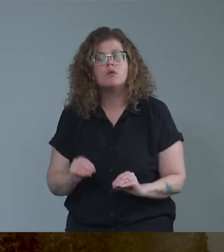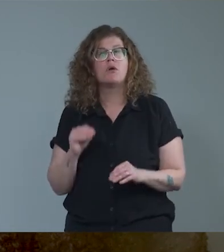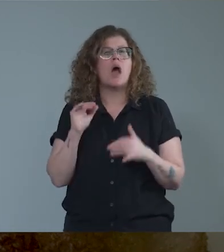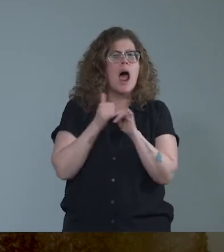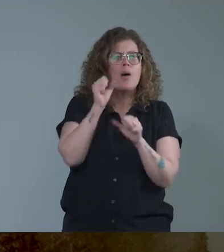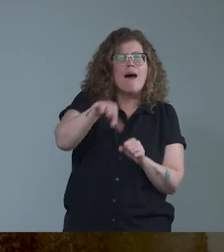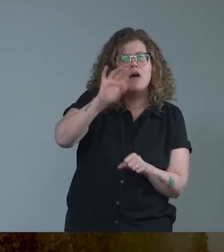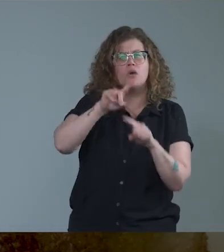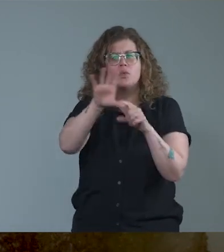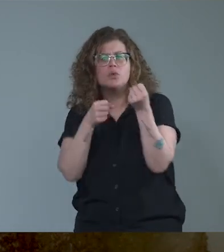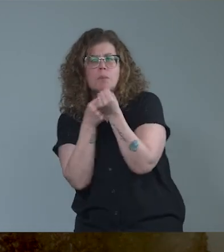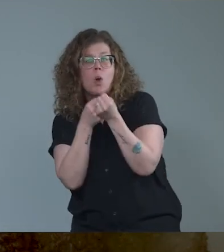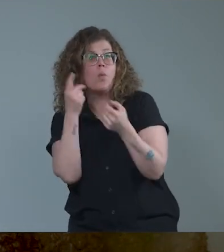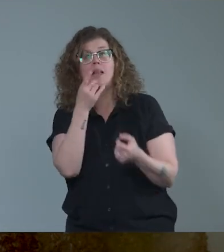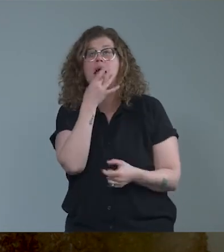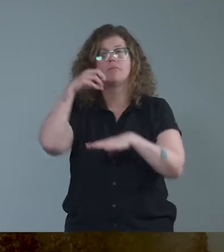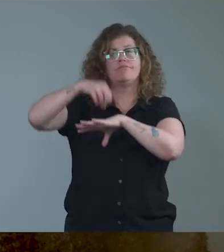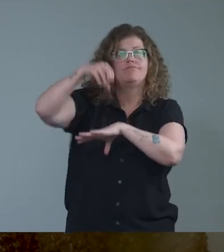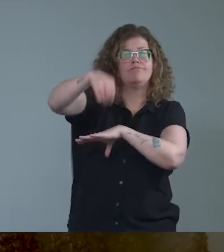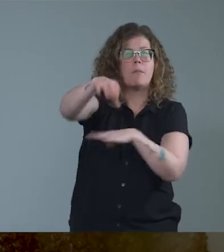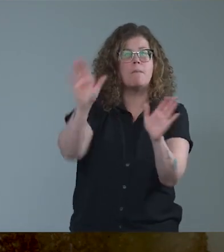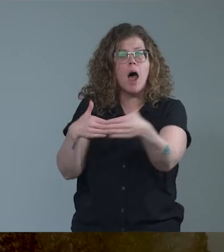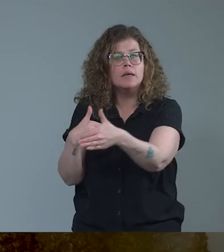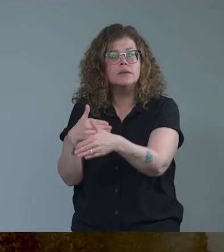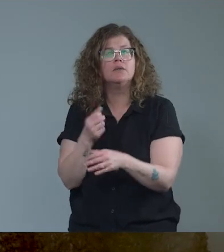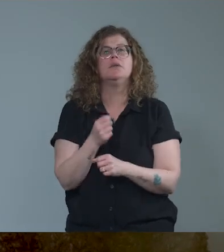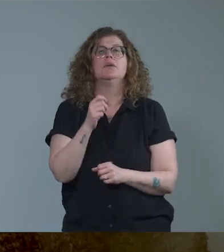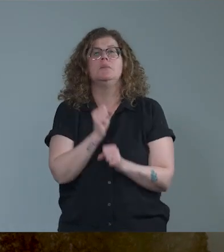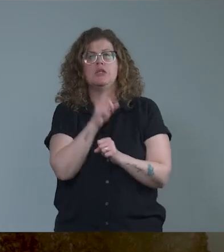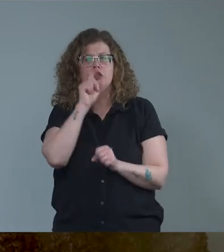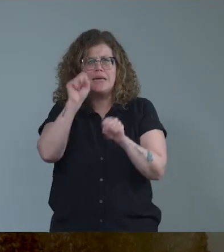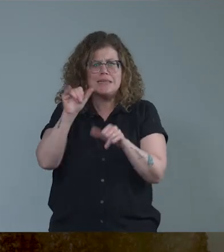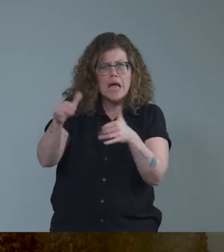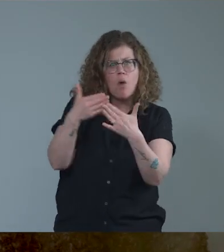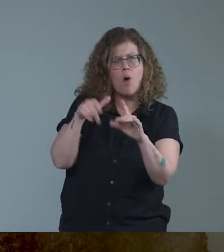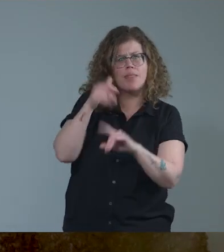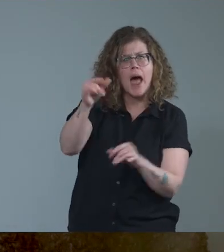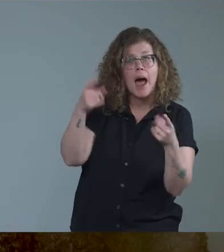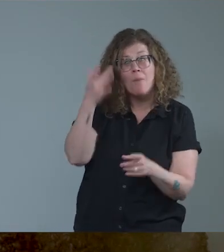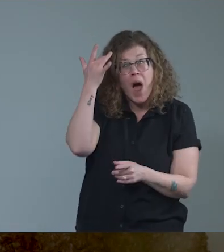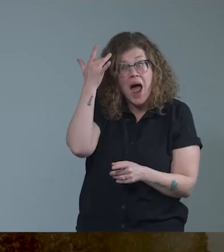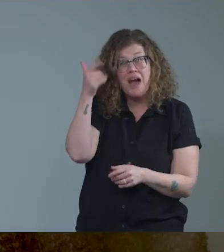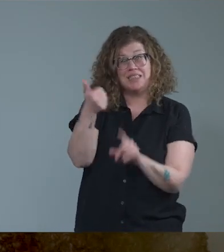from all of those. Because if something happens to that utility, we have to go in and fix it. And sometimes that fix has to happen